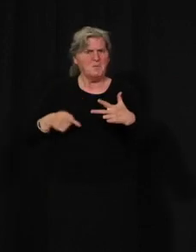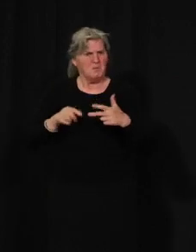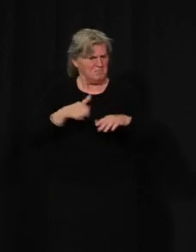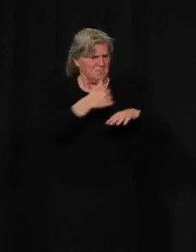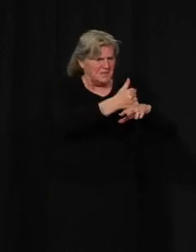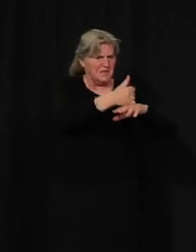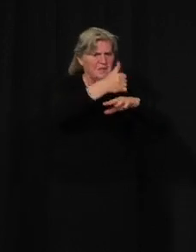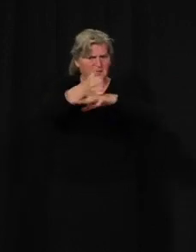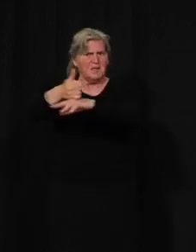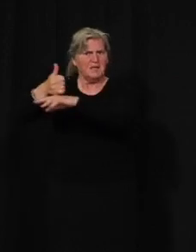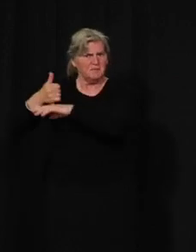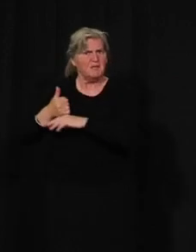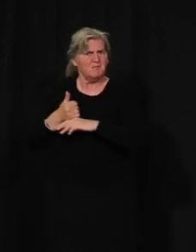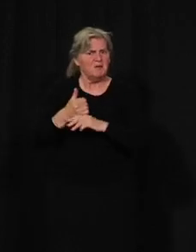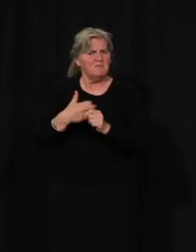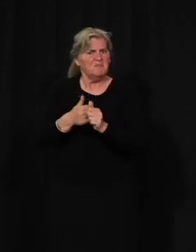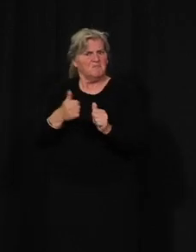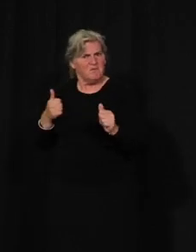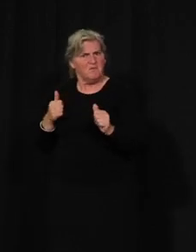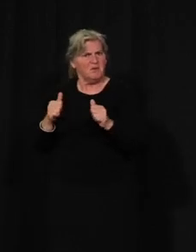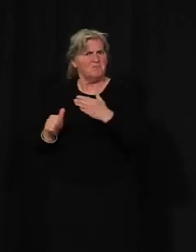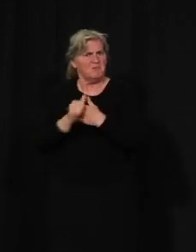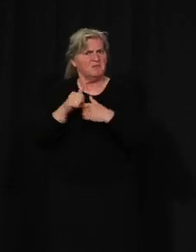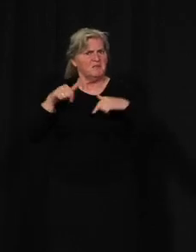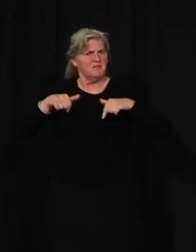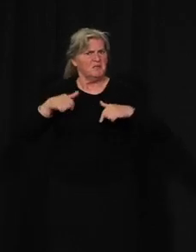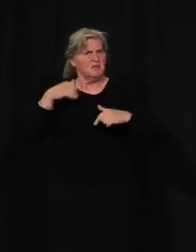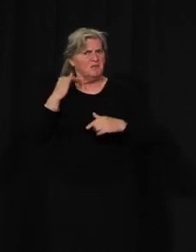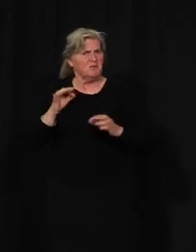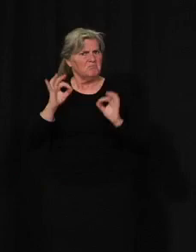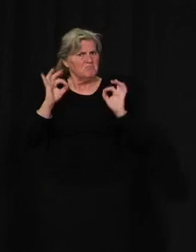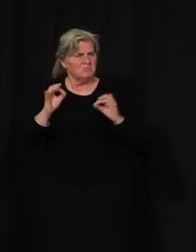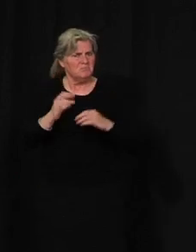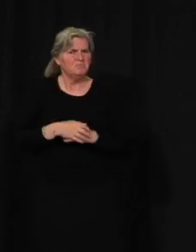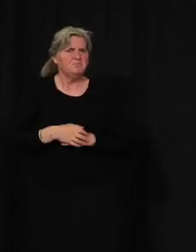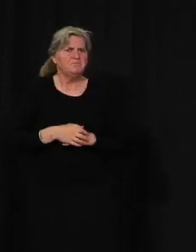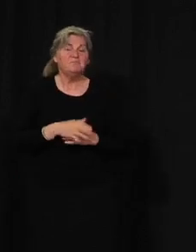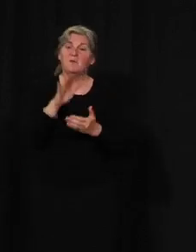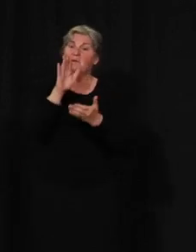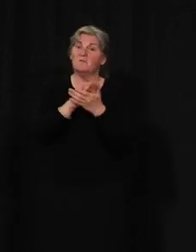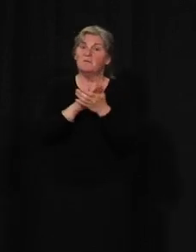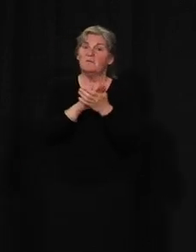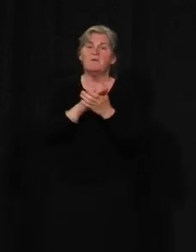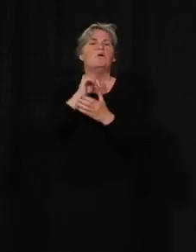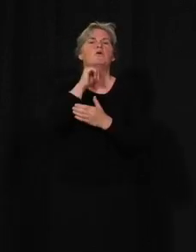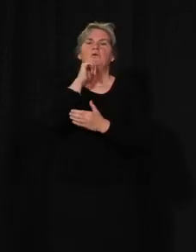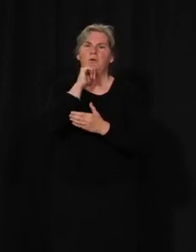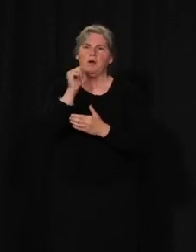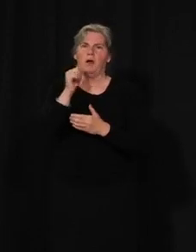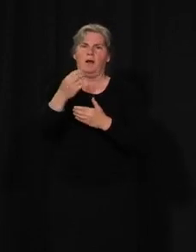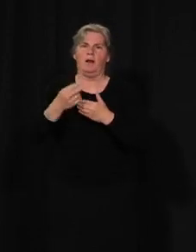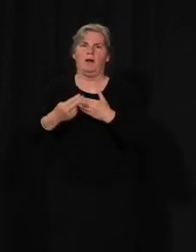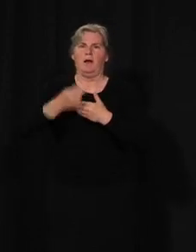place. Schools are not high-risk settings, if managed well, and m